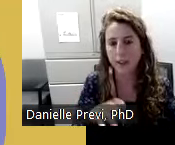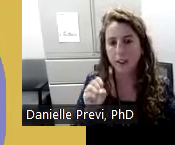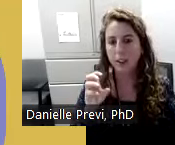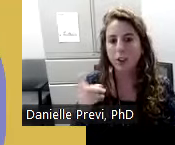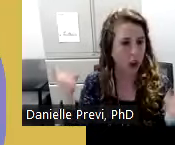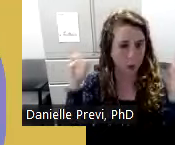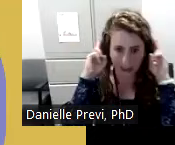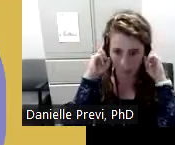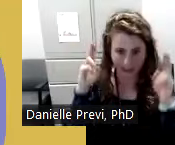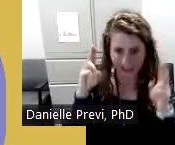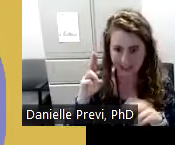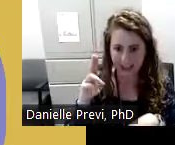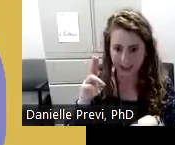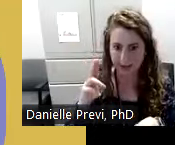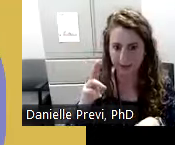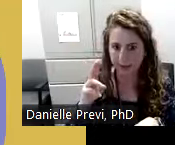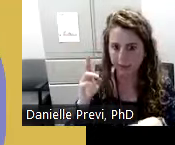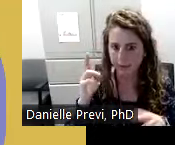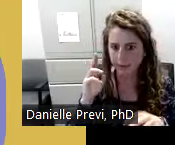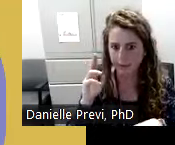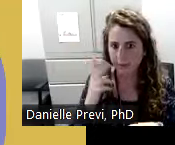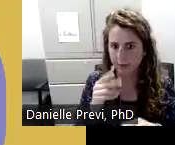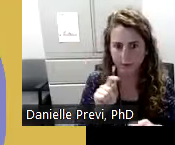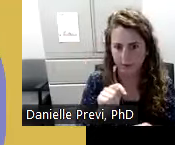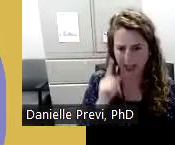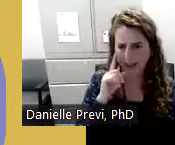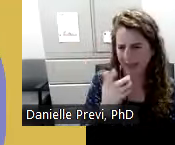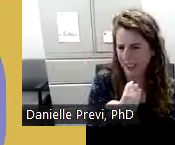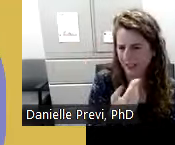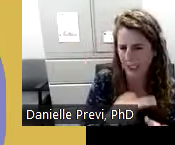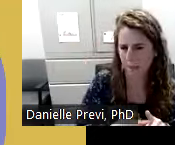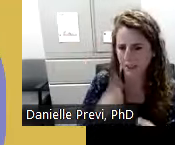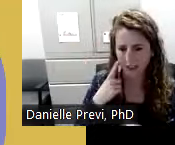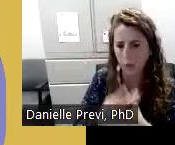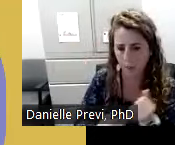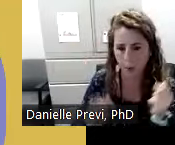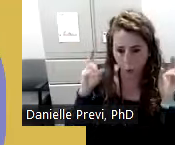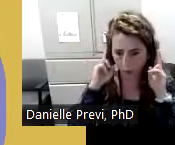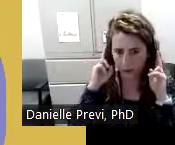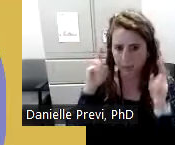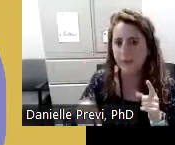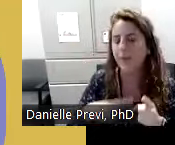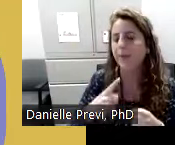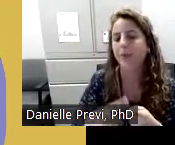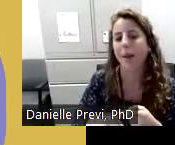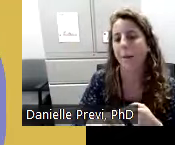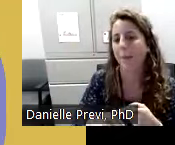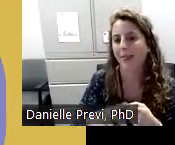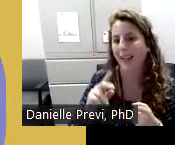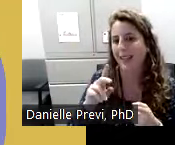and Mondini malformation. They were bilaterally implanted at 15 months on both sides;